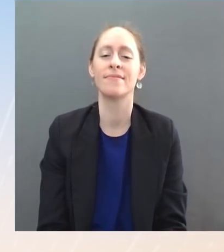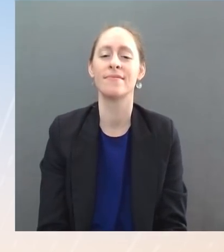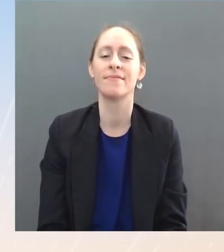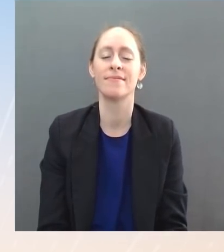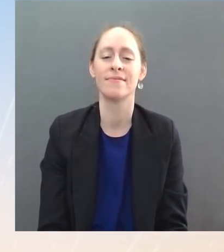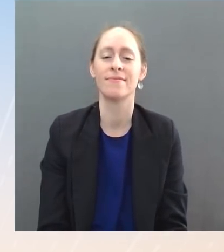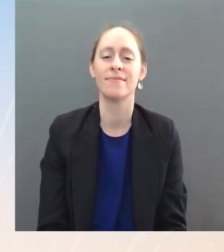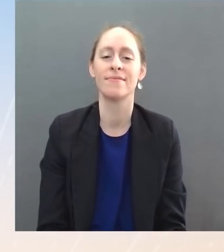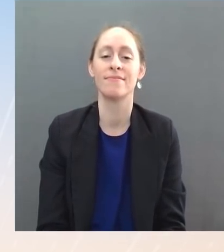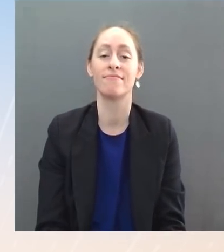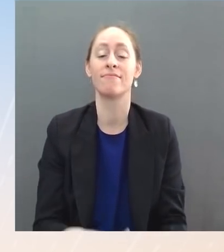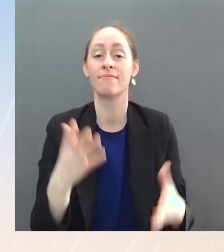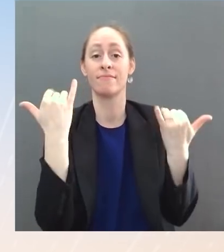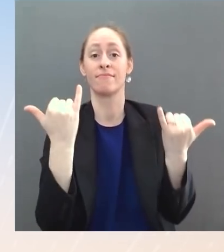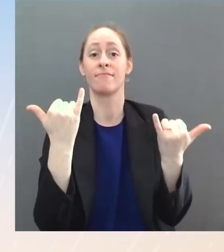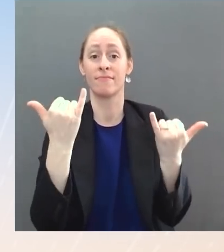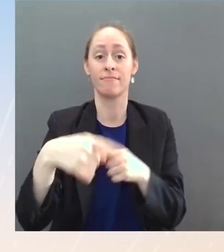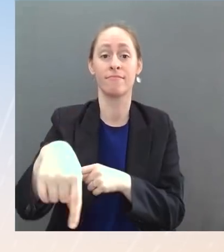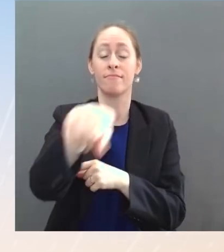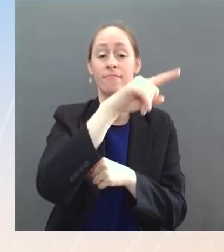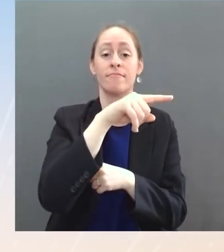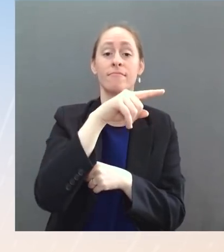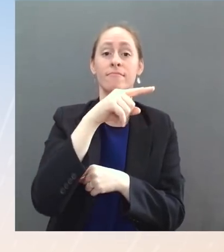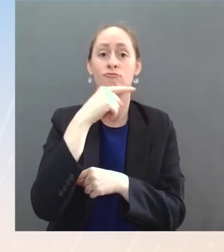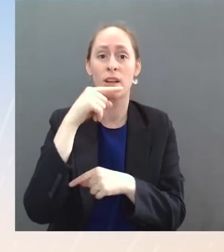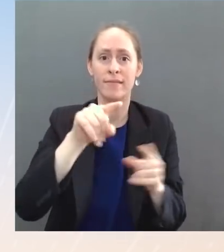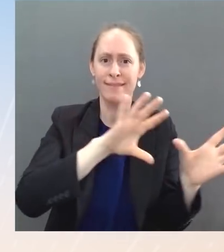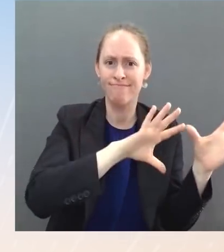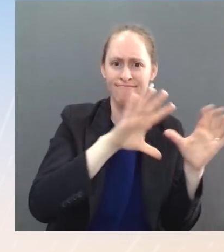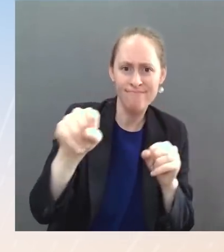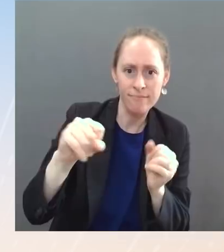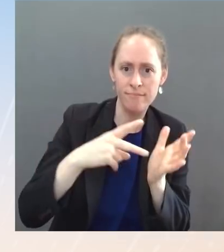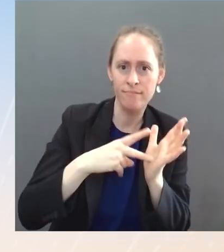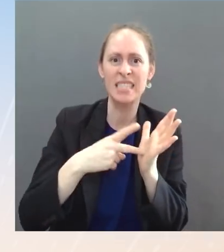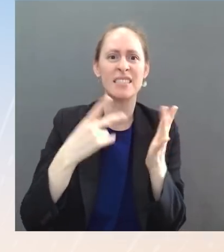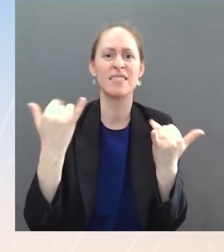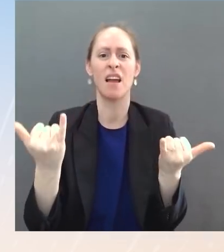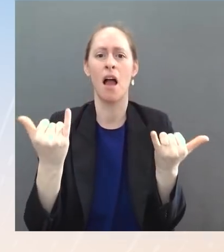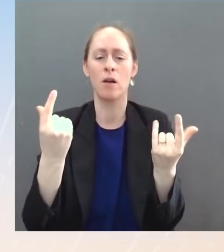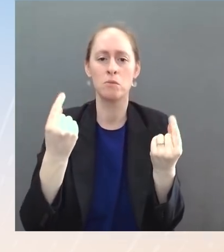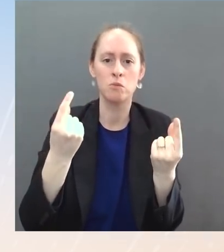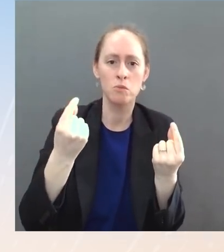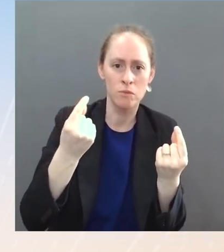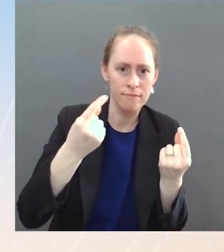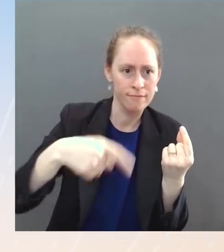projection and presence even deeper into Ukraine, beyond Luhansk and Donetsk provinces.